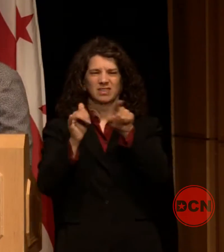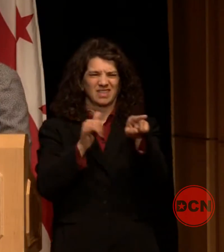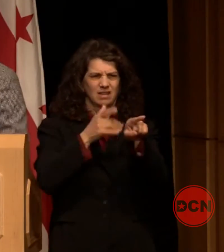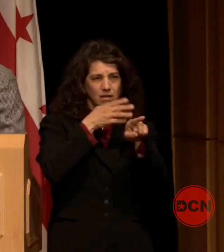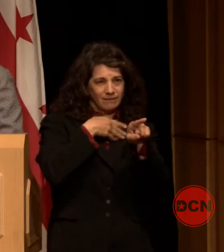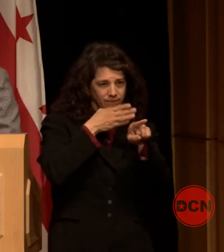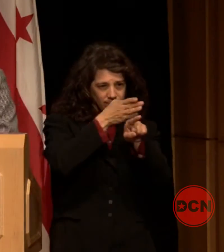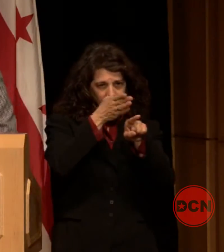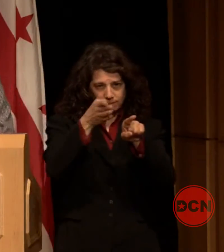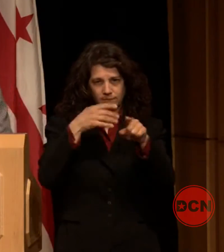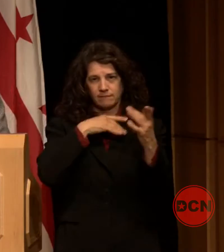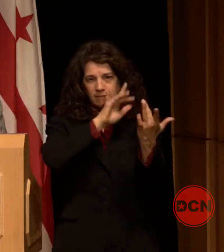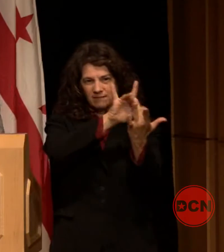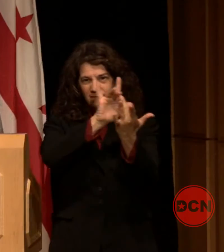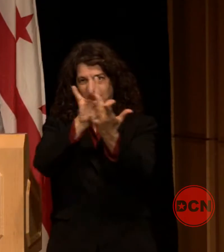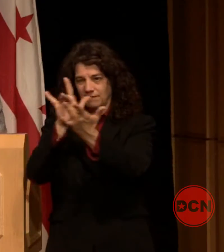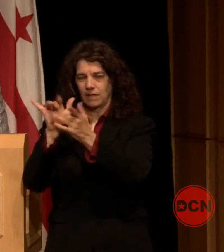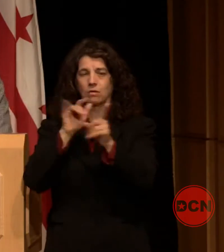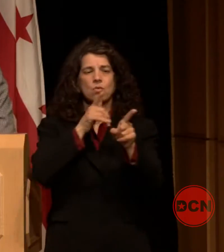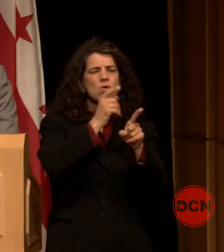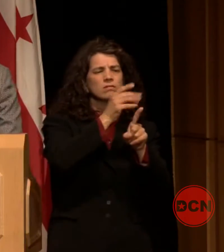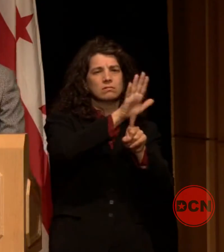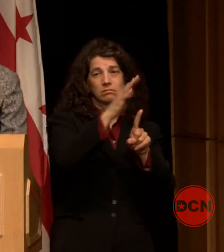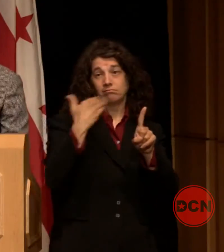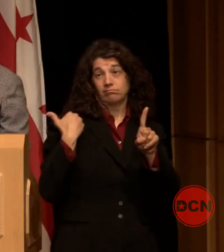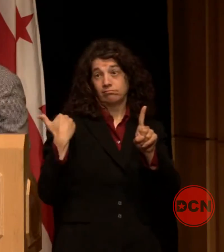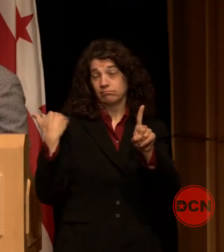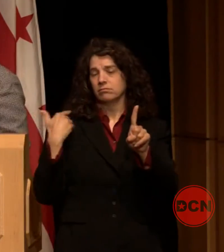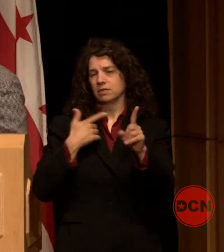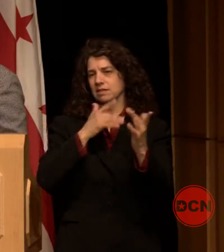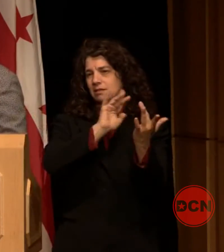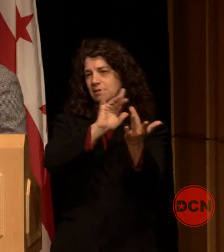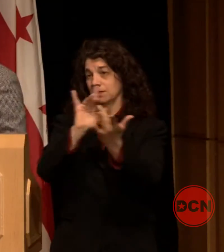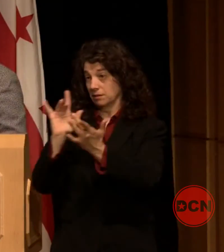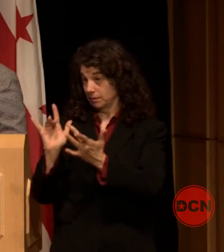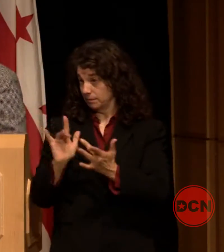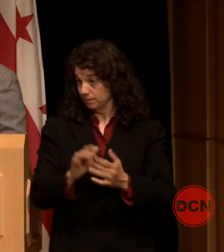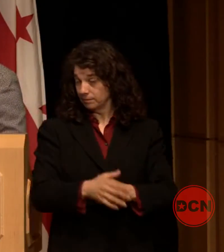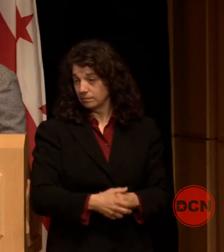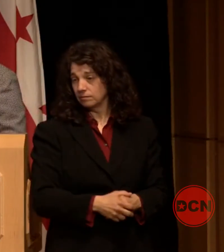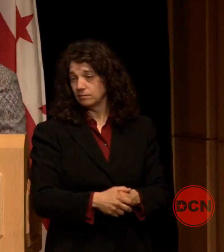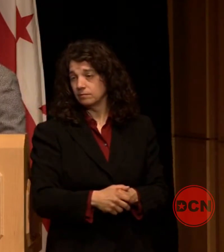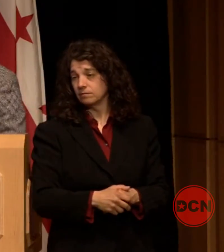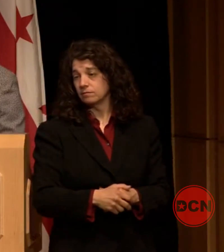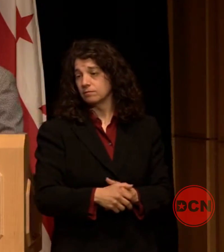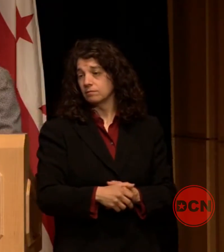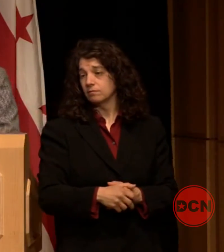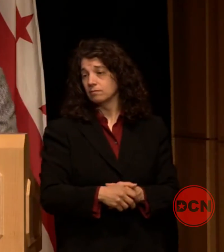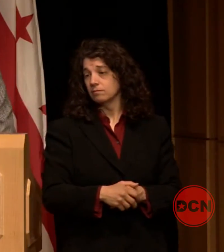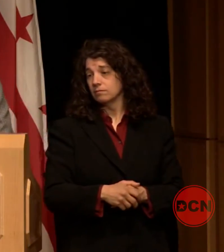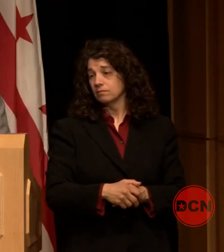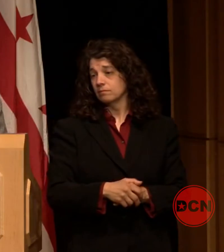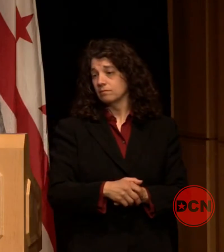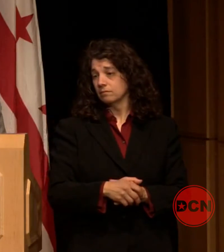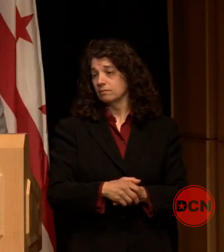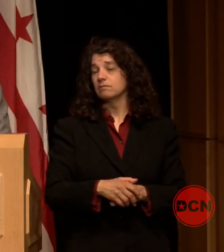LIKE TO SAY IF YOU WANT TO WORK WITH US LOOK AT THAT GREEN BOOK BECAUSE THAT'S WHAT WE ARE BUYING. IF YOU WANT TO WORK WITH US, HAVE SOME FRESH IDEAS ABOUT HOW